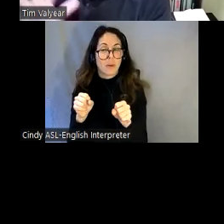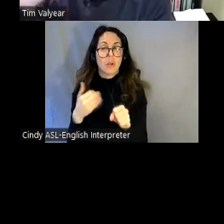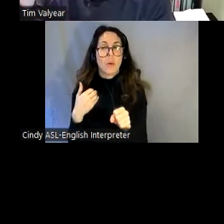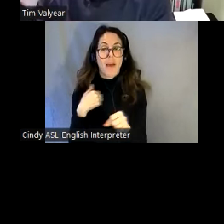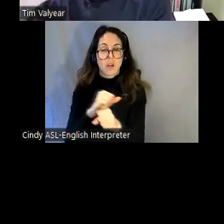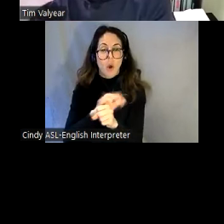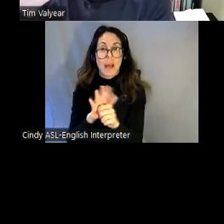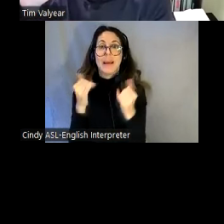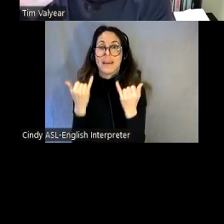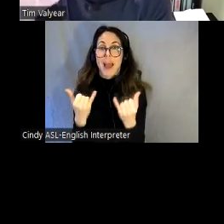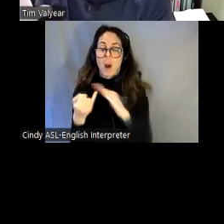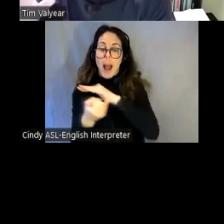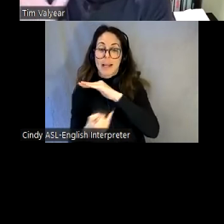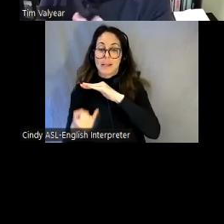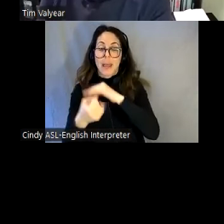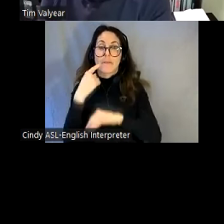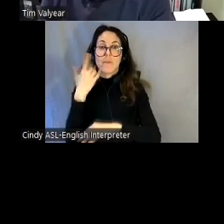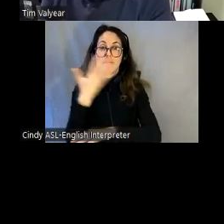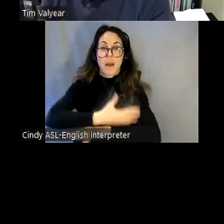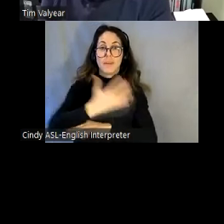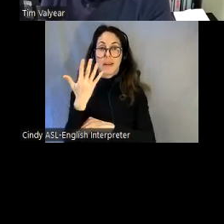follows underneath that says yes. It is highly likely that